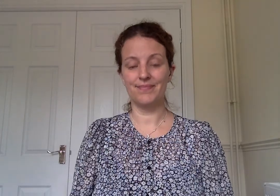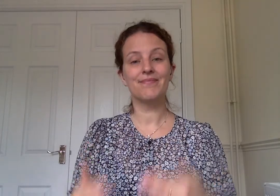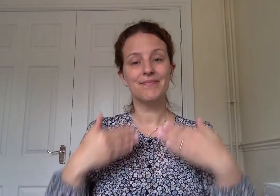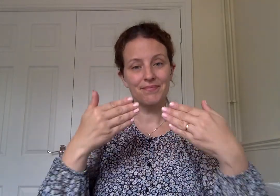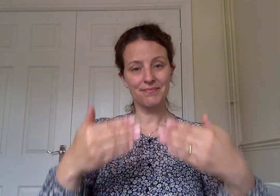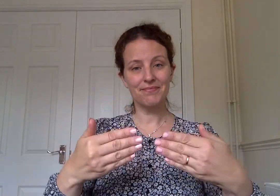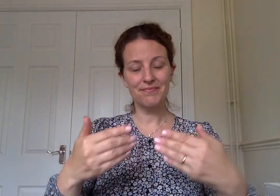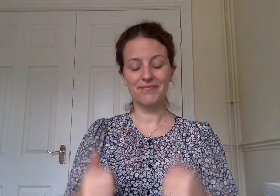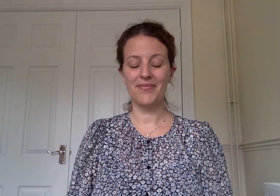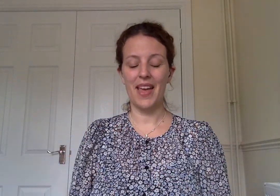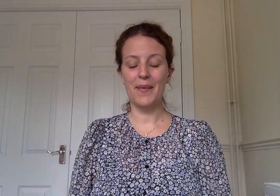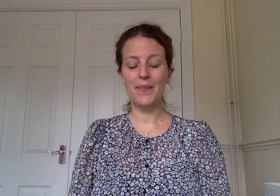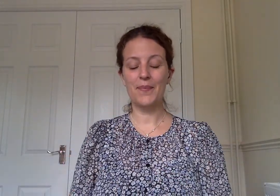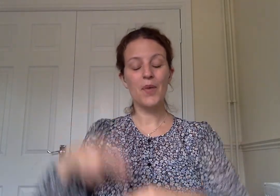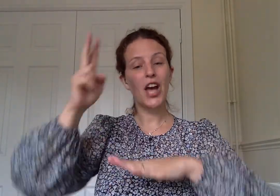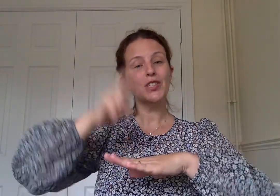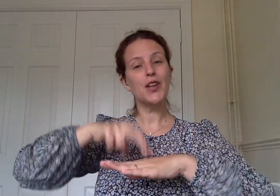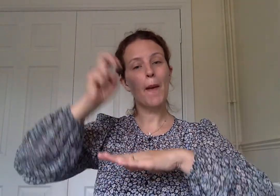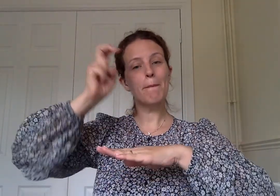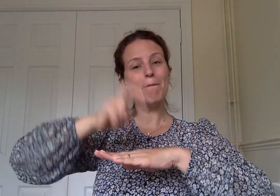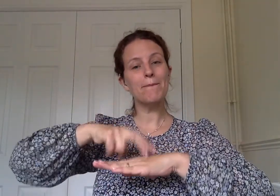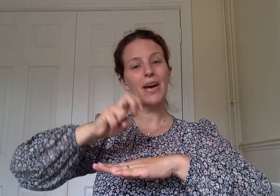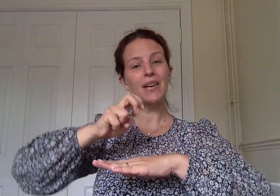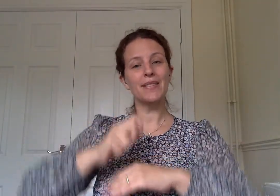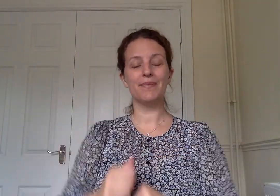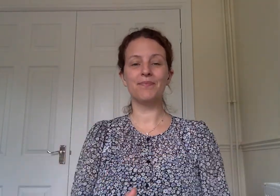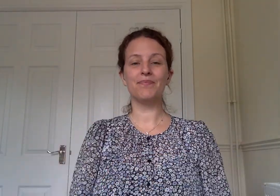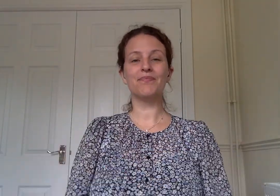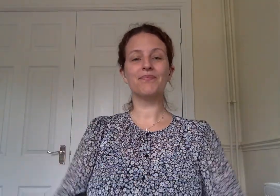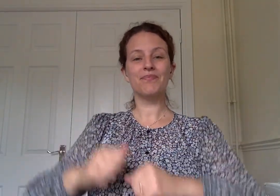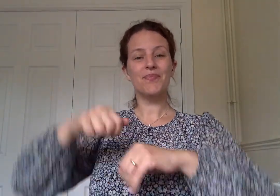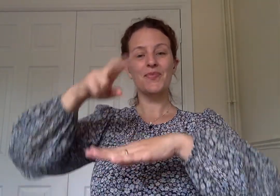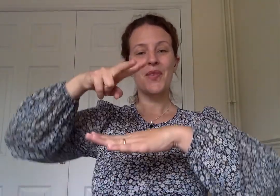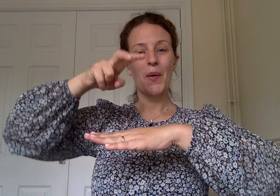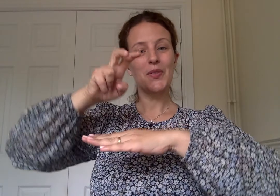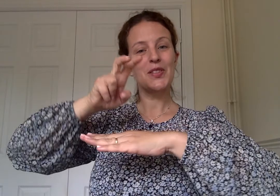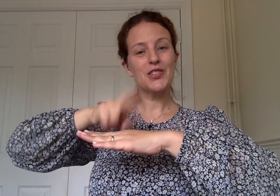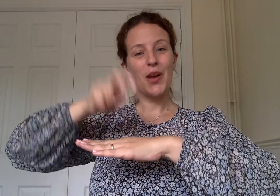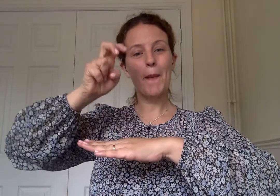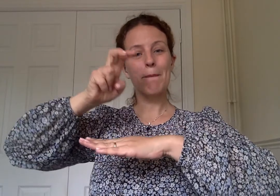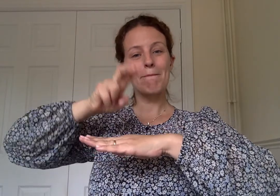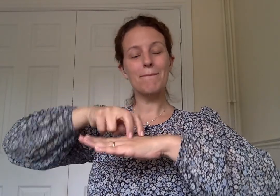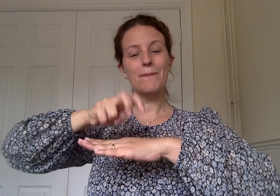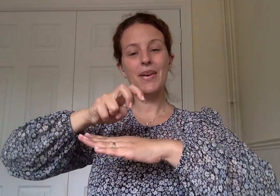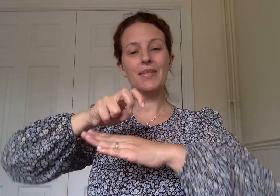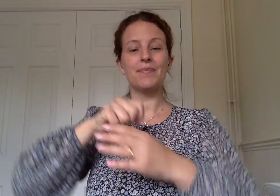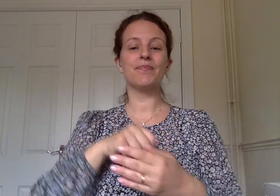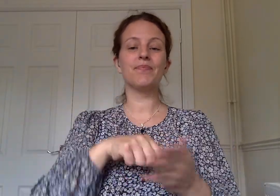Moving on. Jump